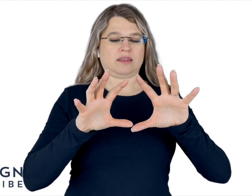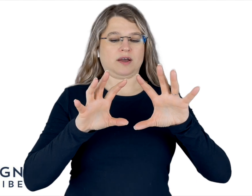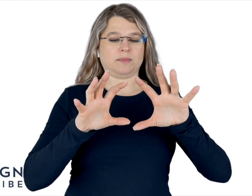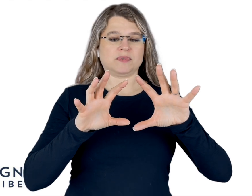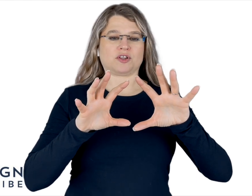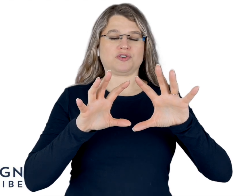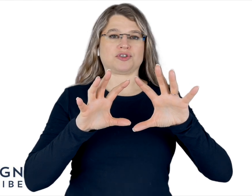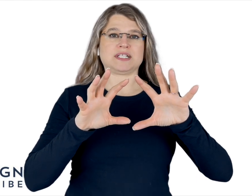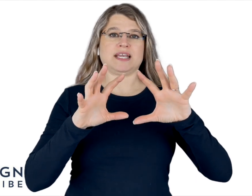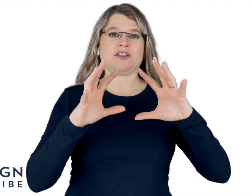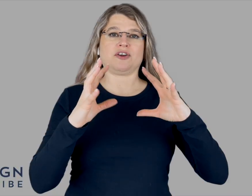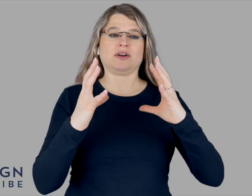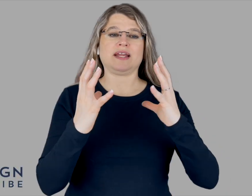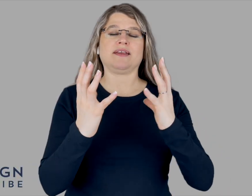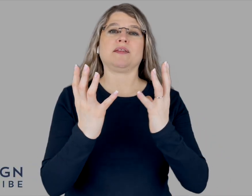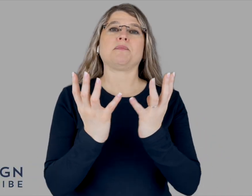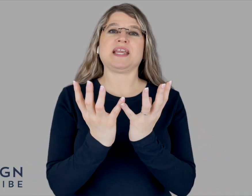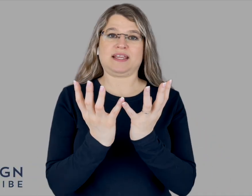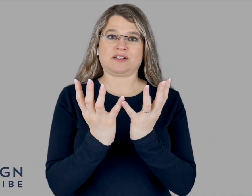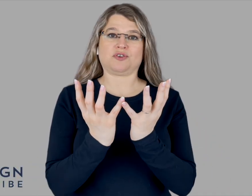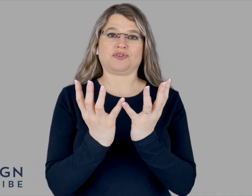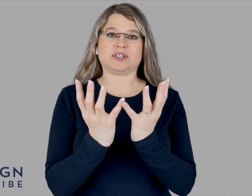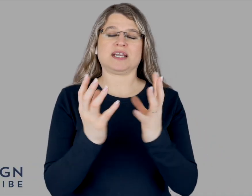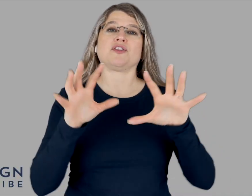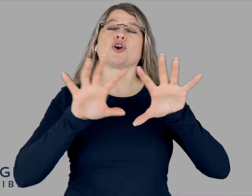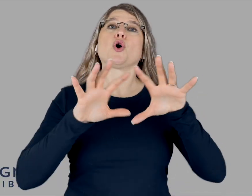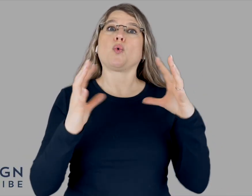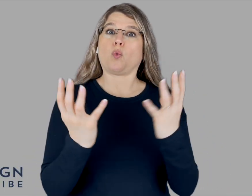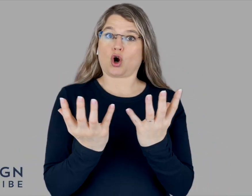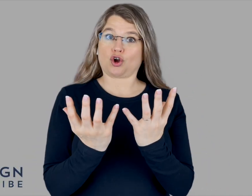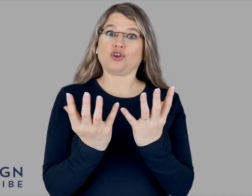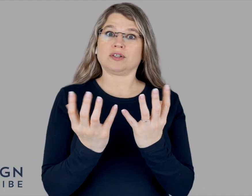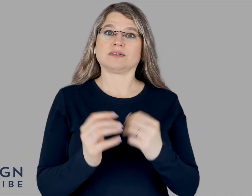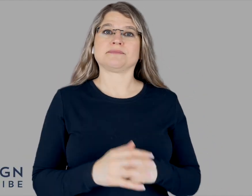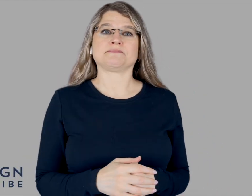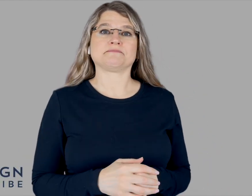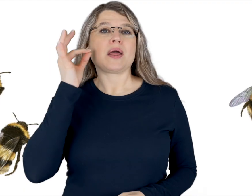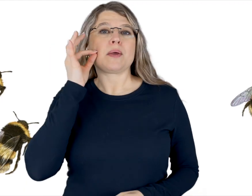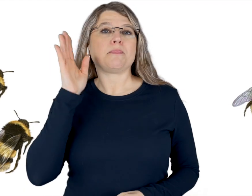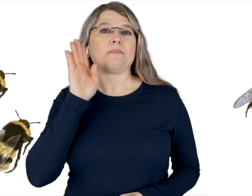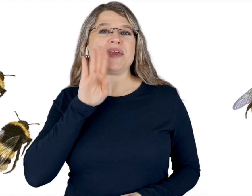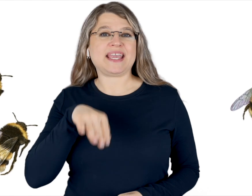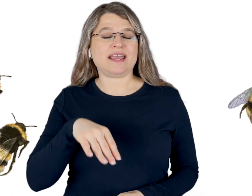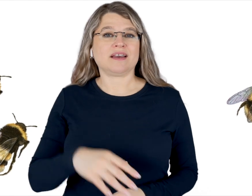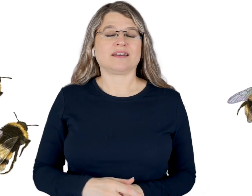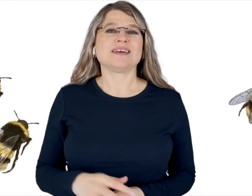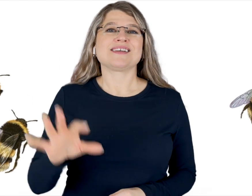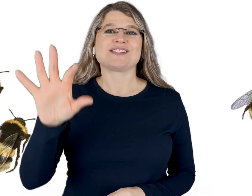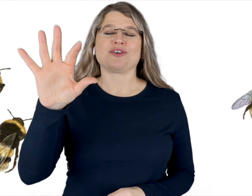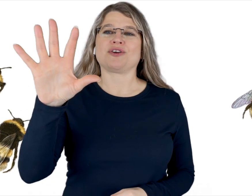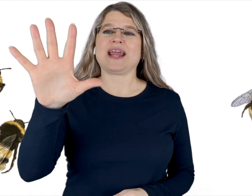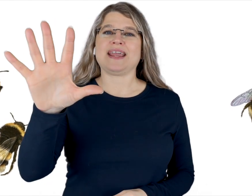Thumbs closer together and then the pinkies closer together. World. Bee So your hand,